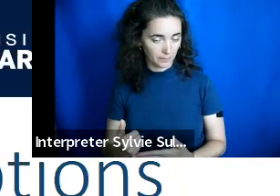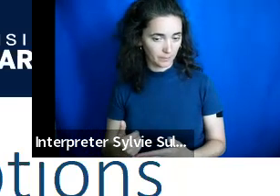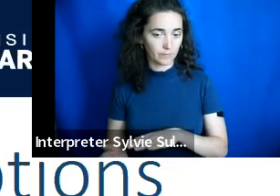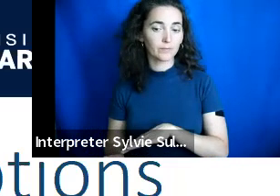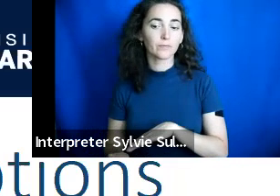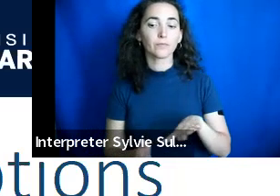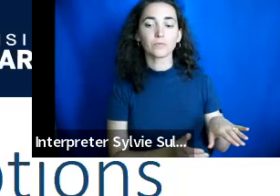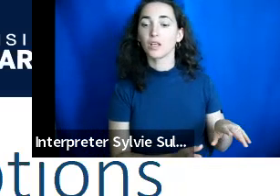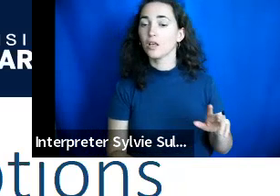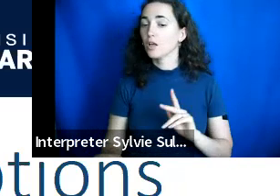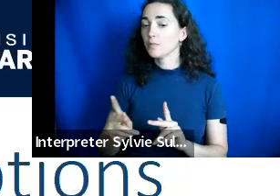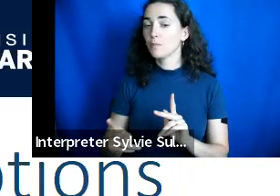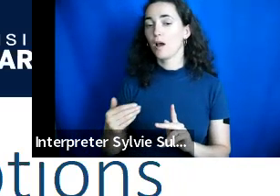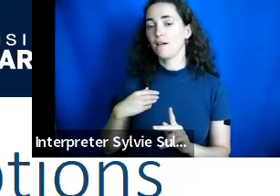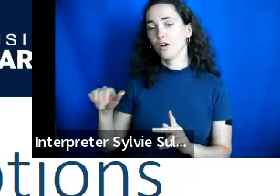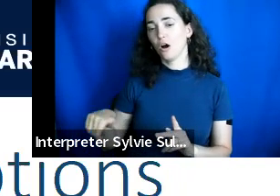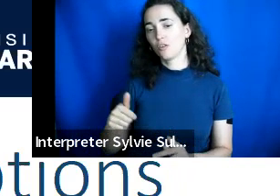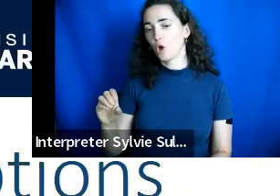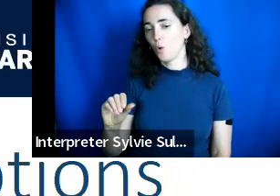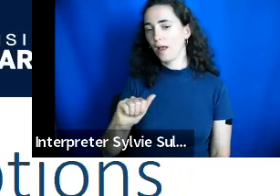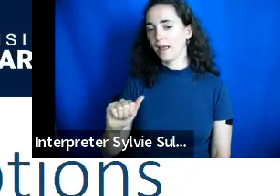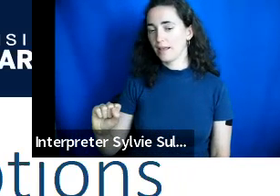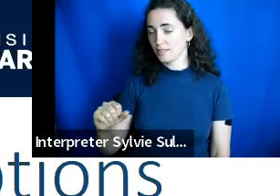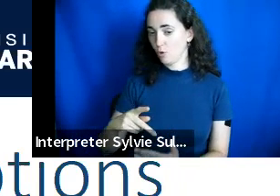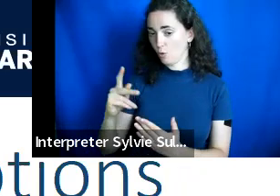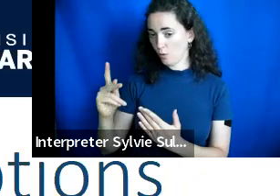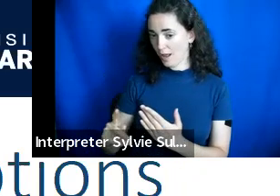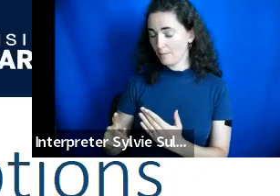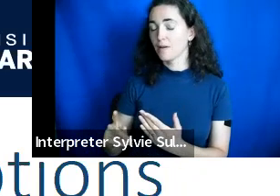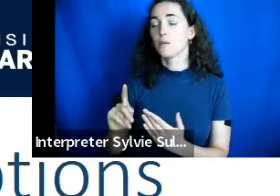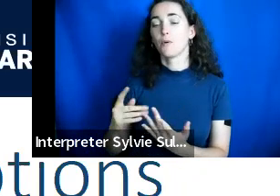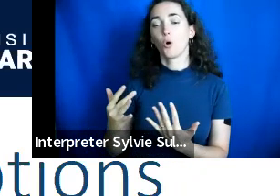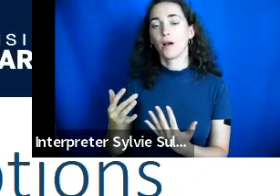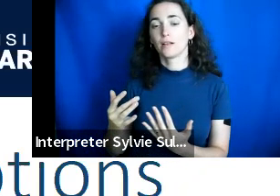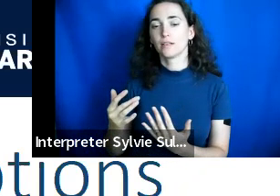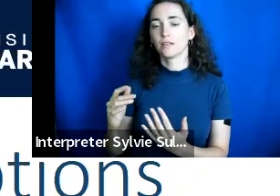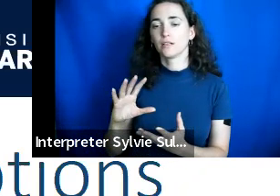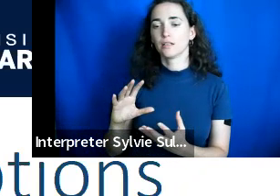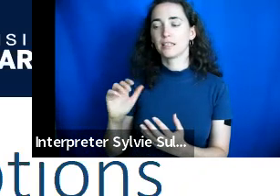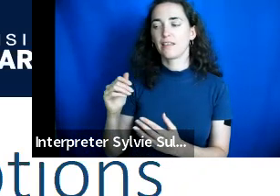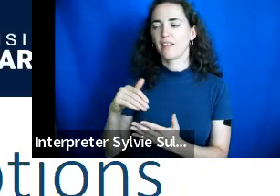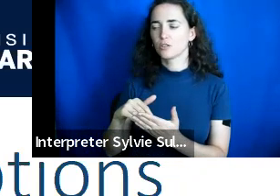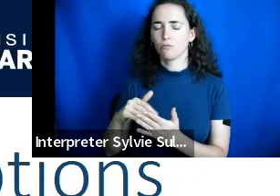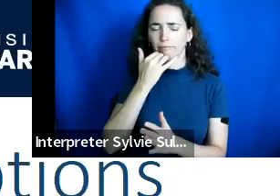4 people who have another oas program that weight is 10,000 I mean 10 years.